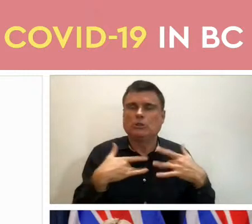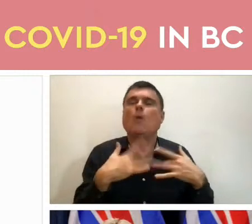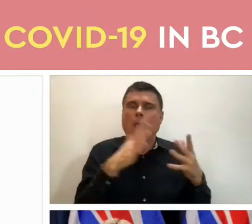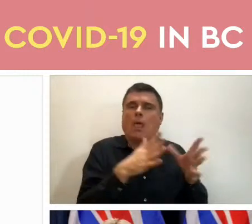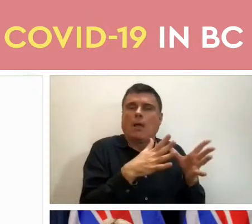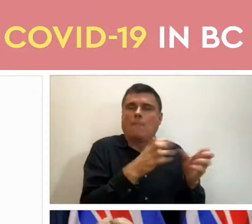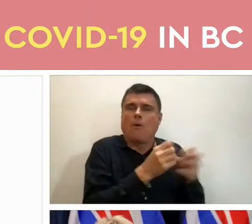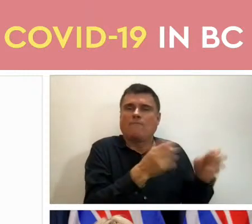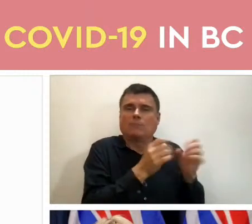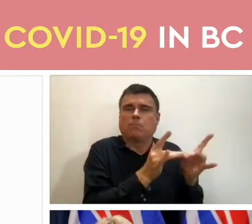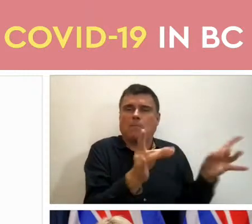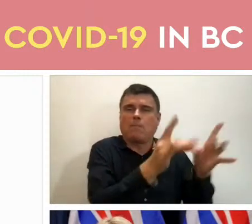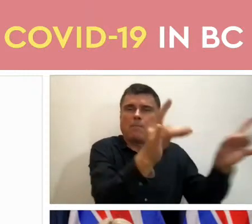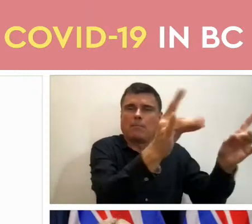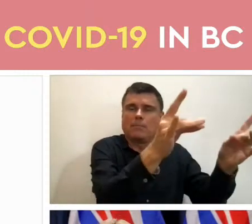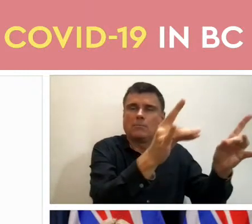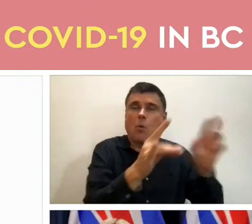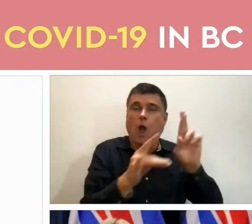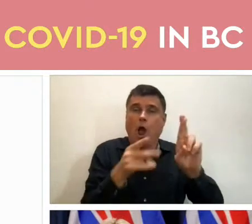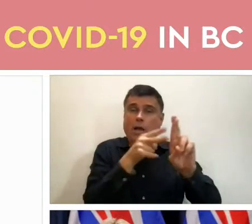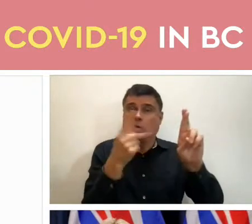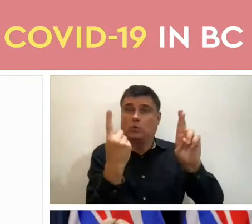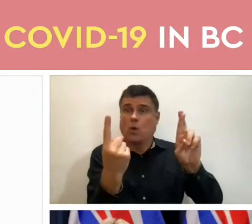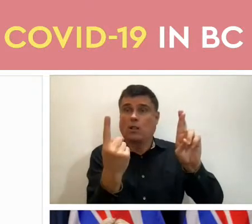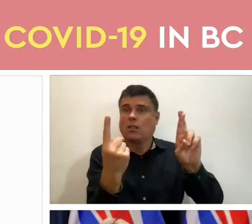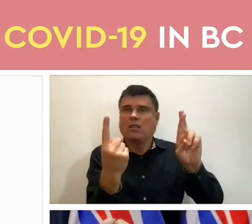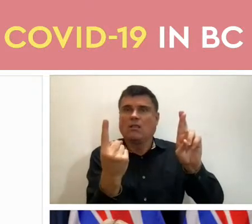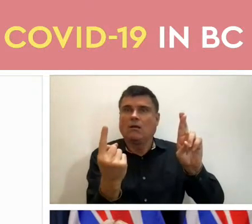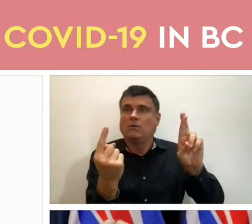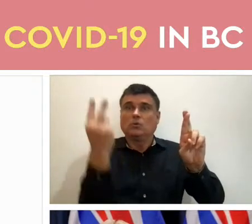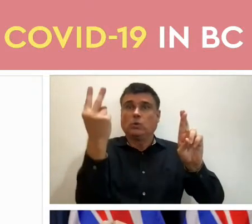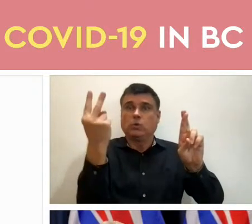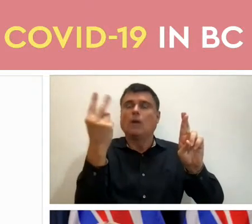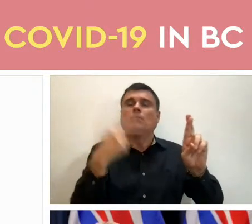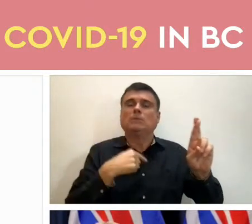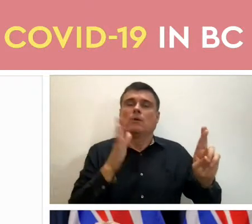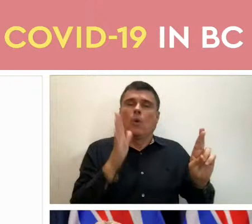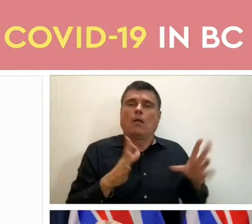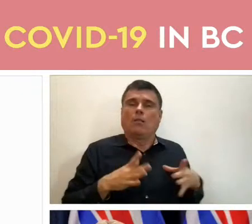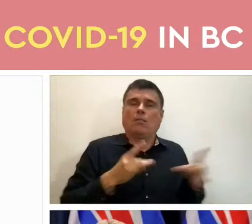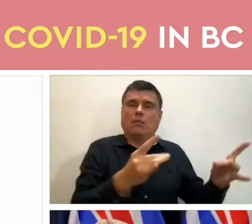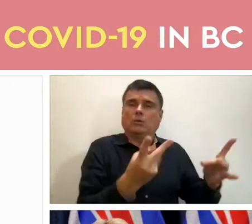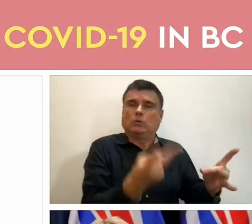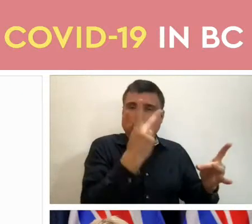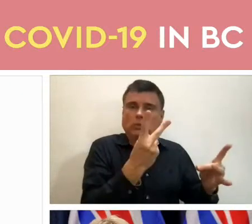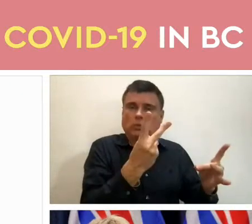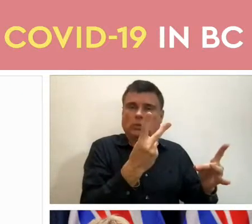outbreaks. This tells us that the exposure